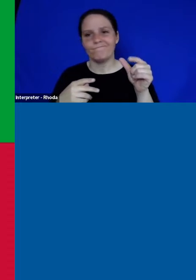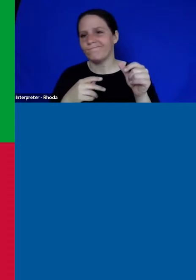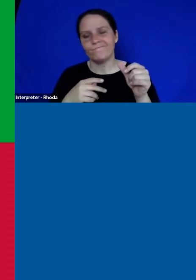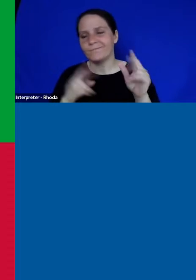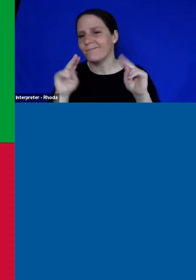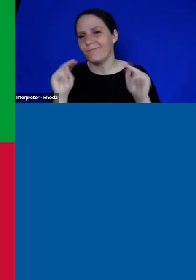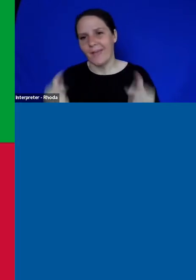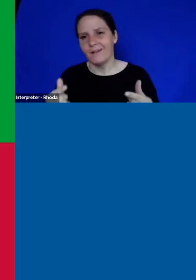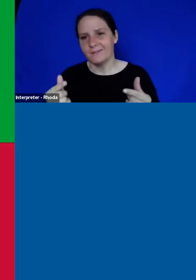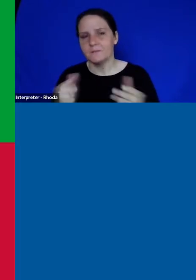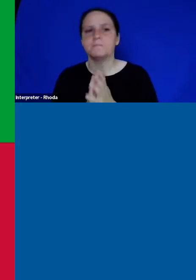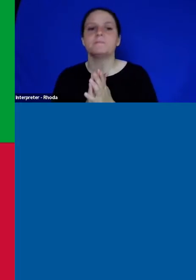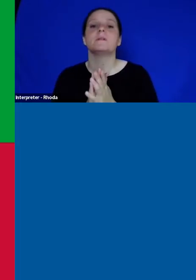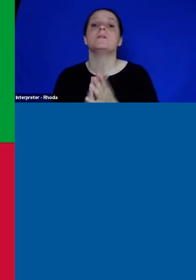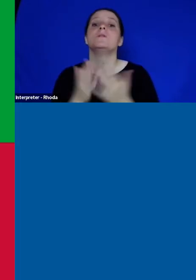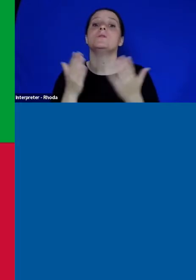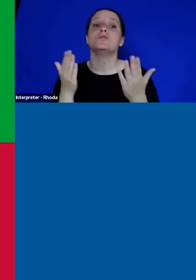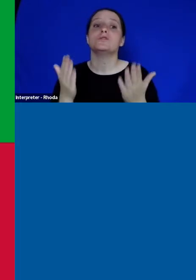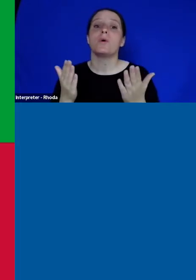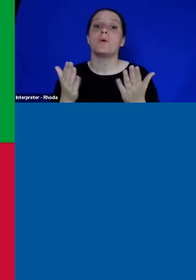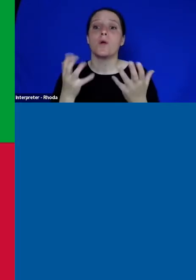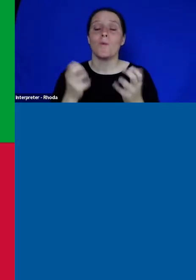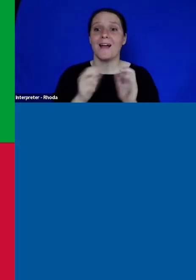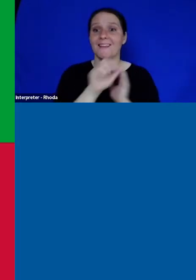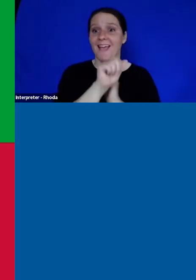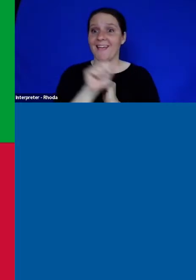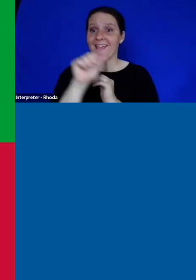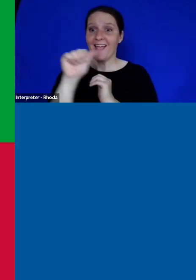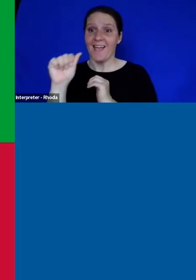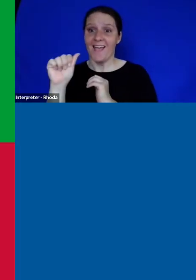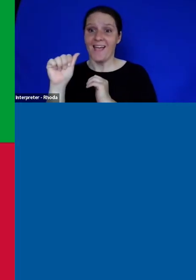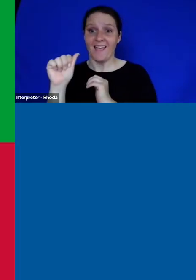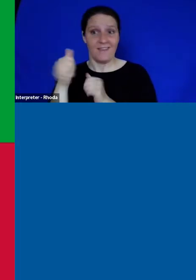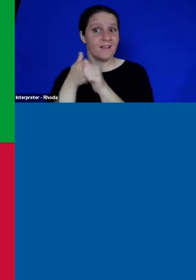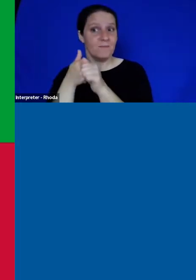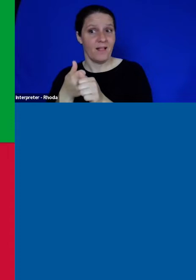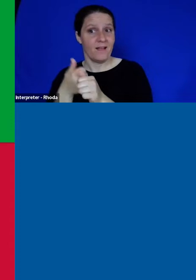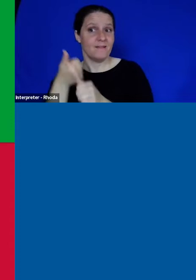Now in order to get double A compliancy, which is what most people strive for for color accessibility,